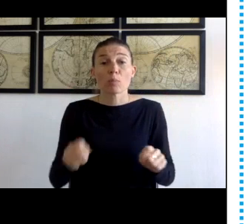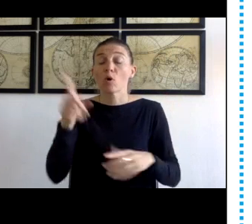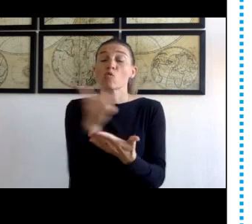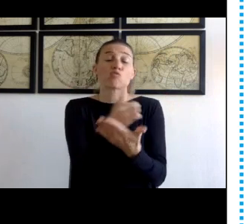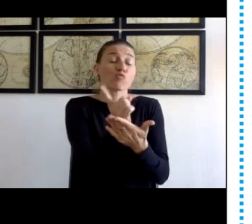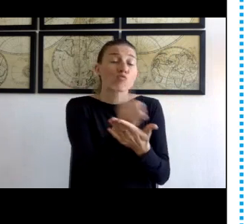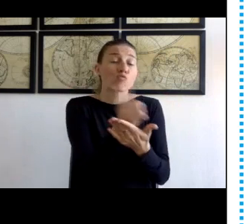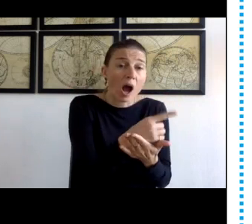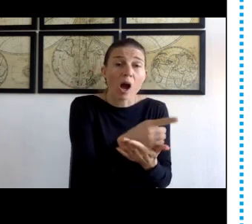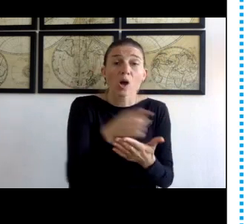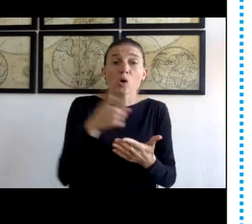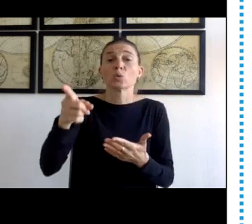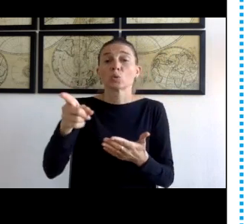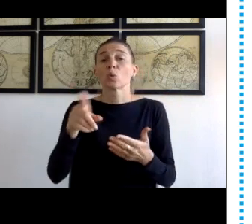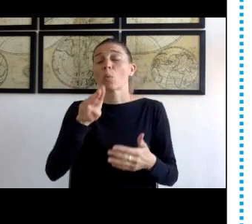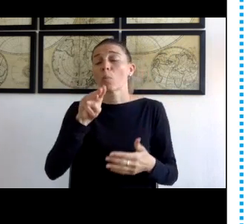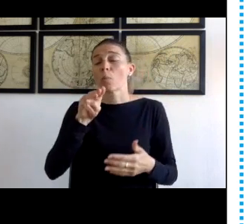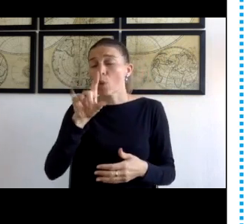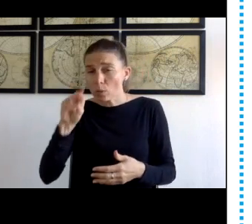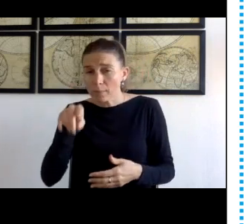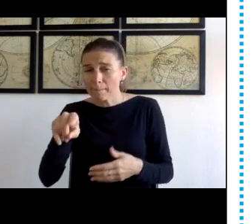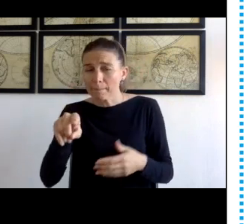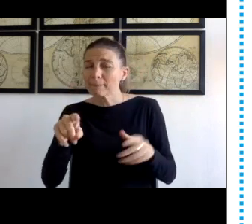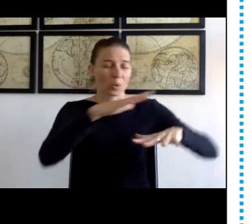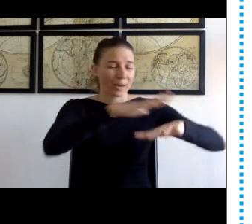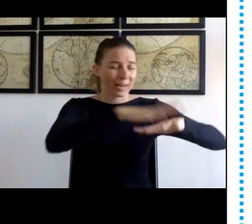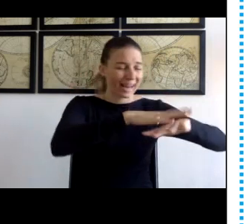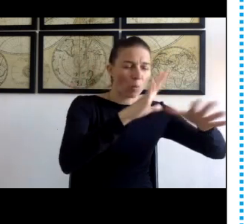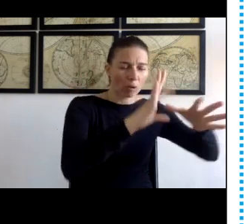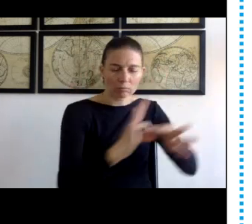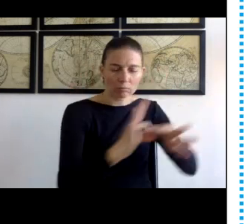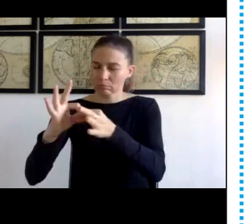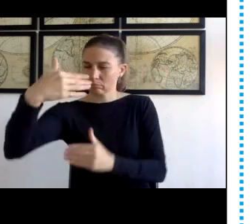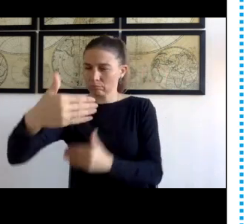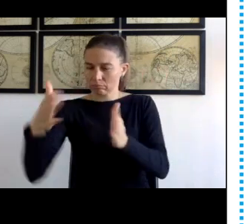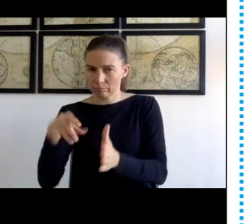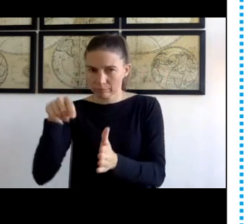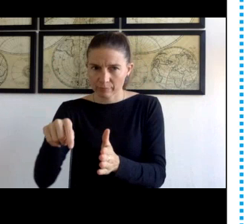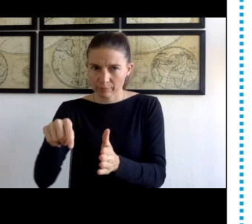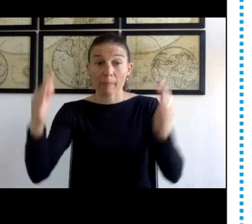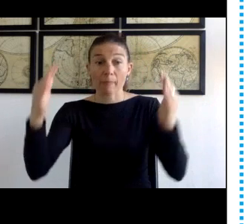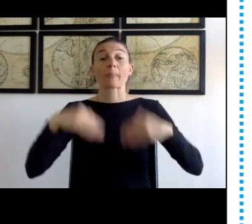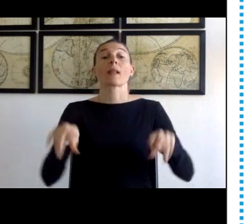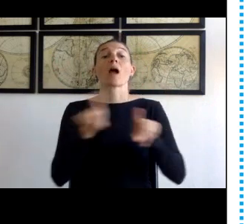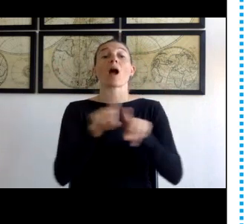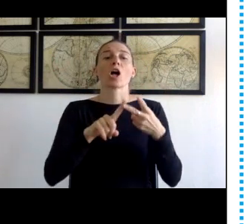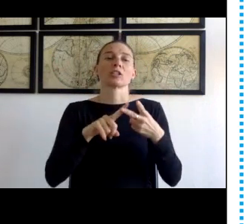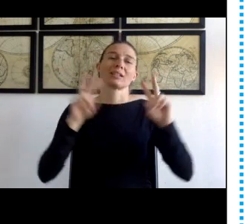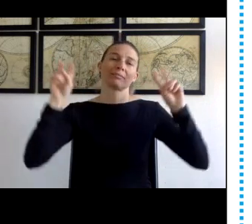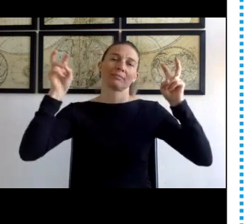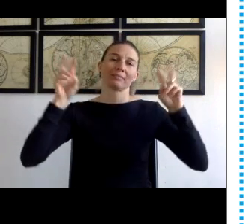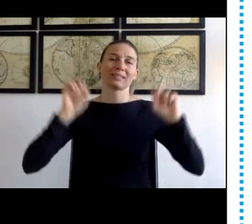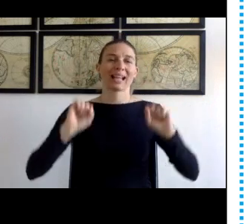which is connected to the network and the Actors. The Actors are countries or as in the EU language